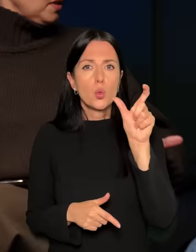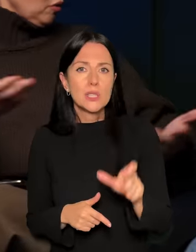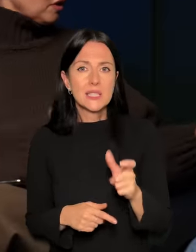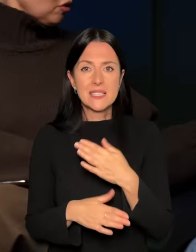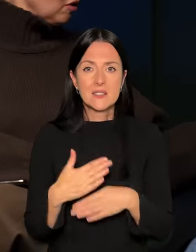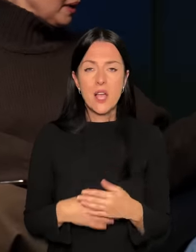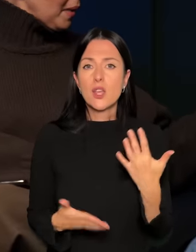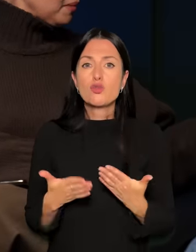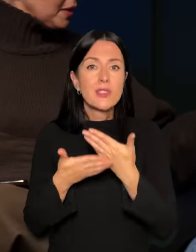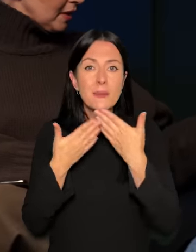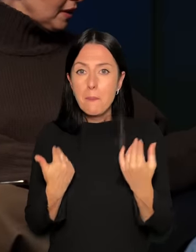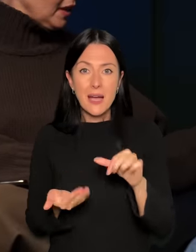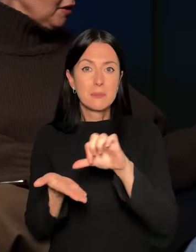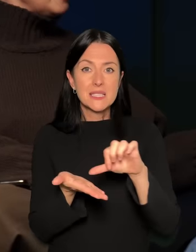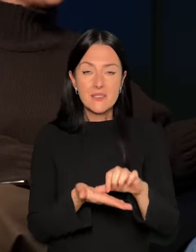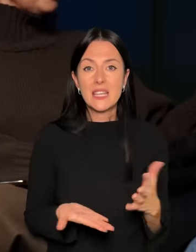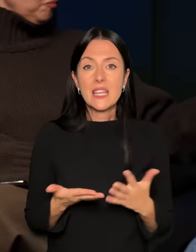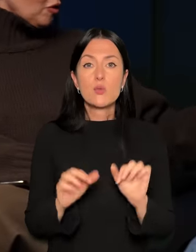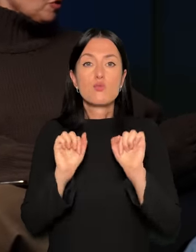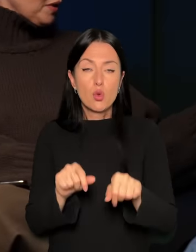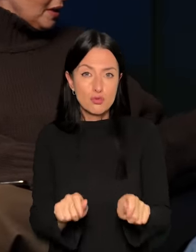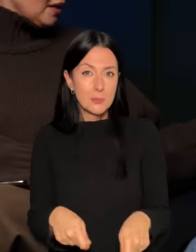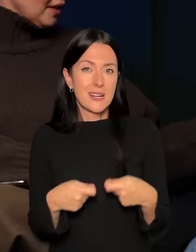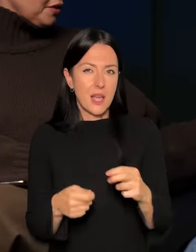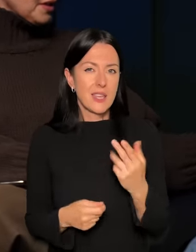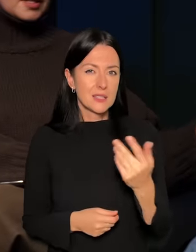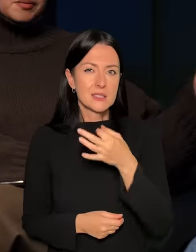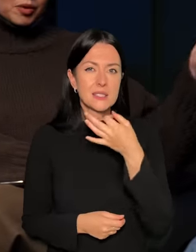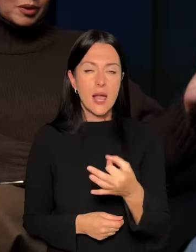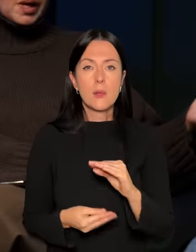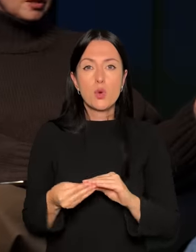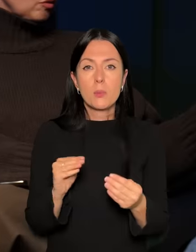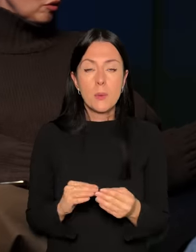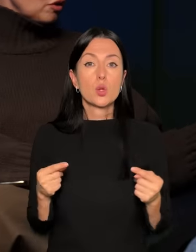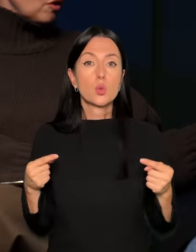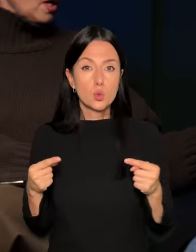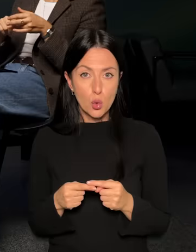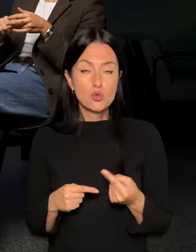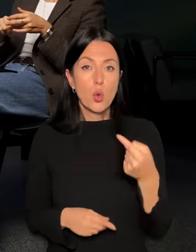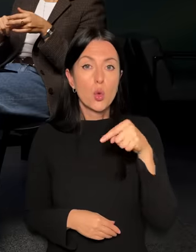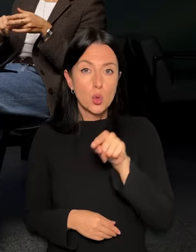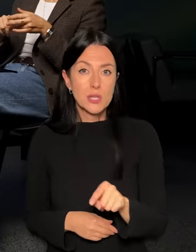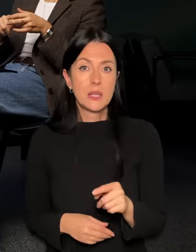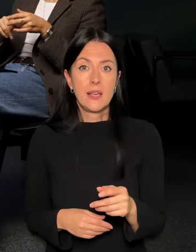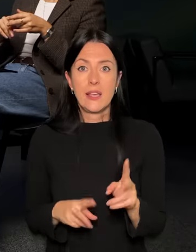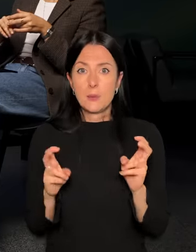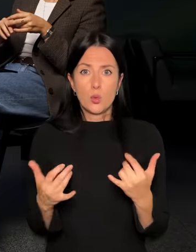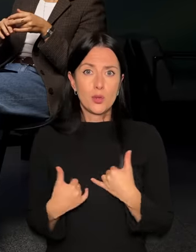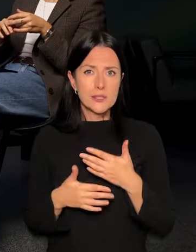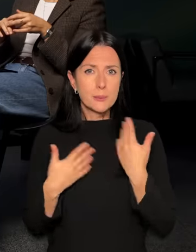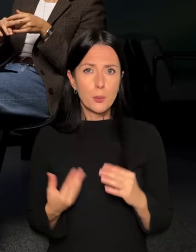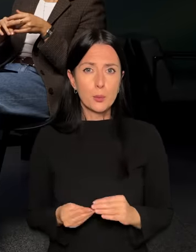If there are no representatives who can accurately convey, as you said, the issues, then we have a problem.